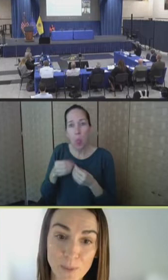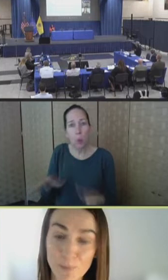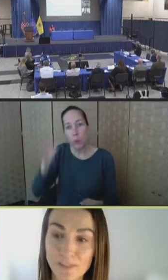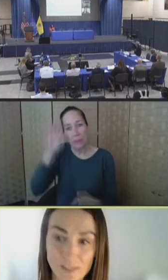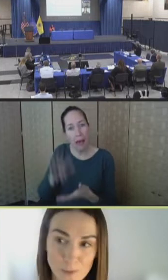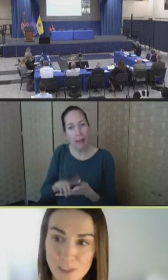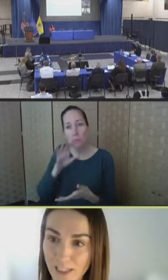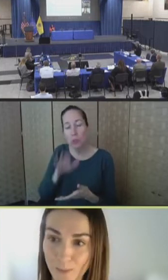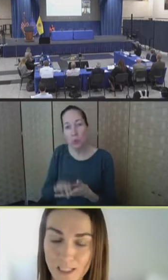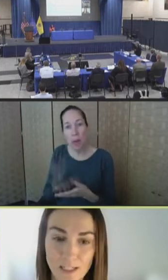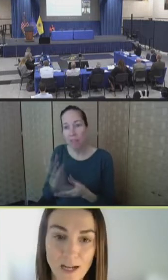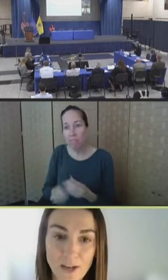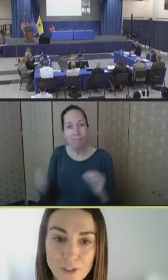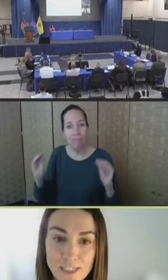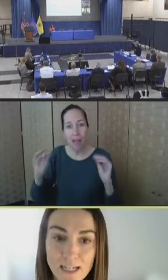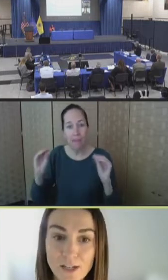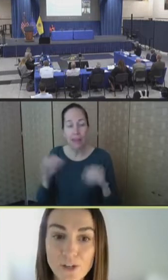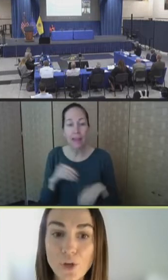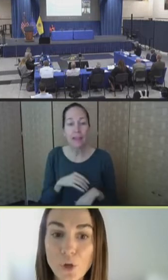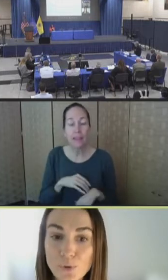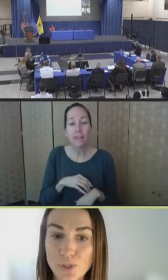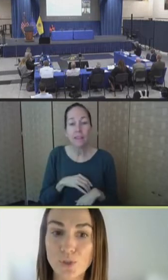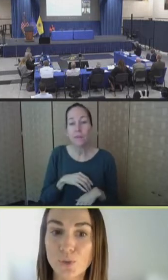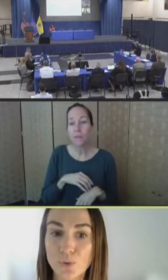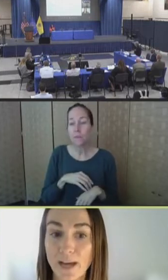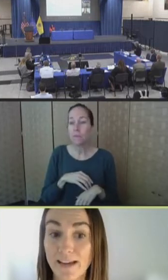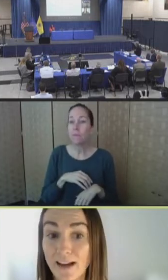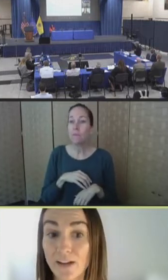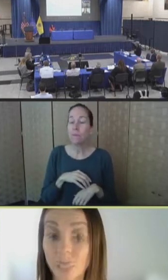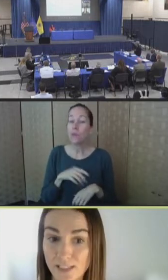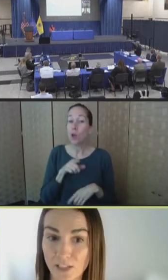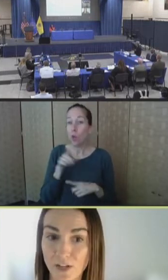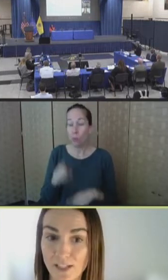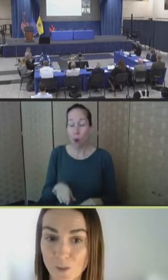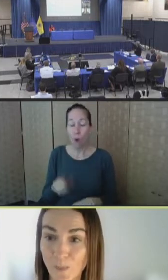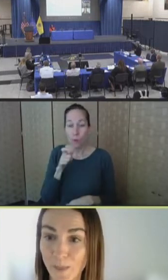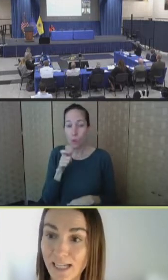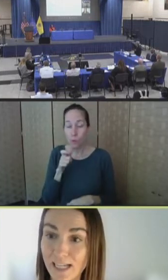because it's been documented in other data. Those who had not recently lost his spouse, actually,